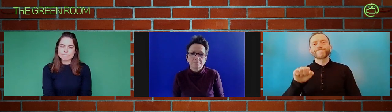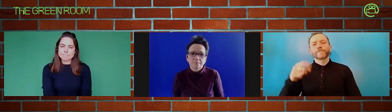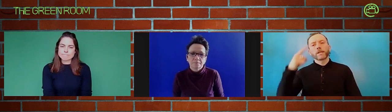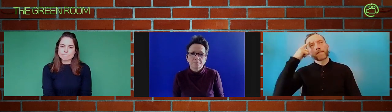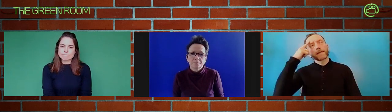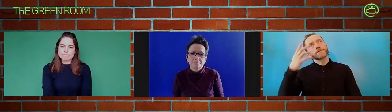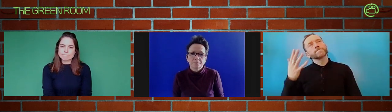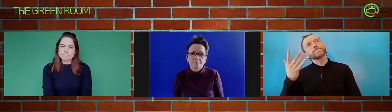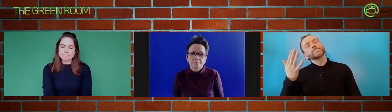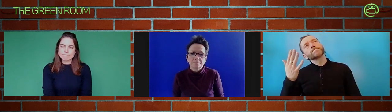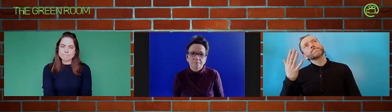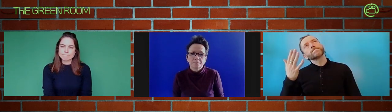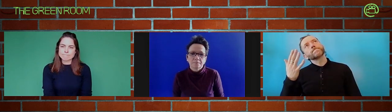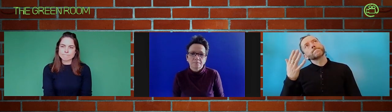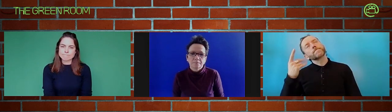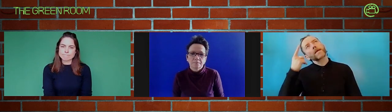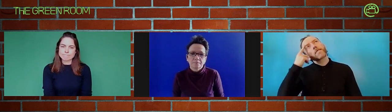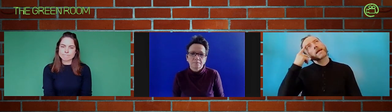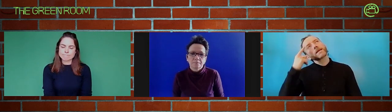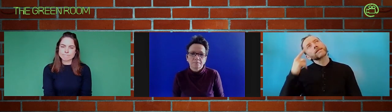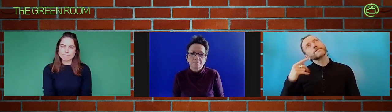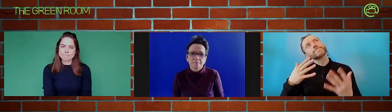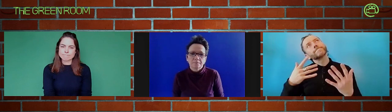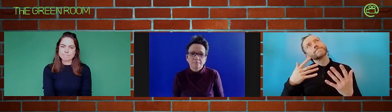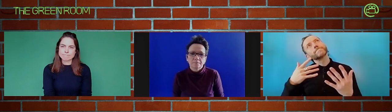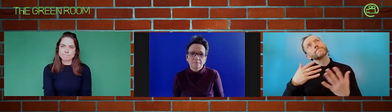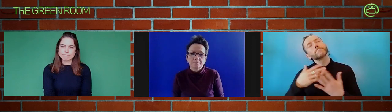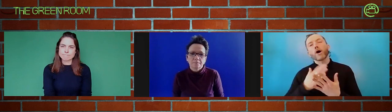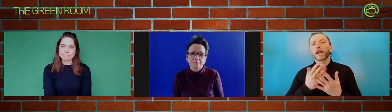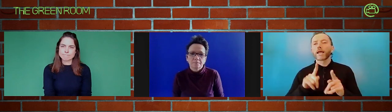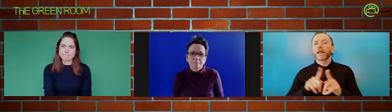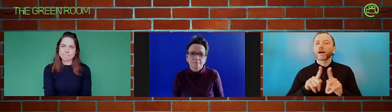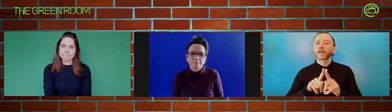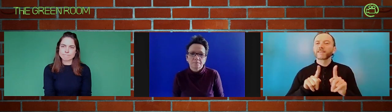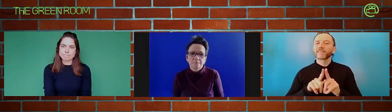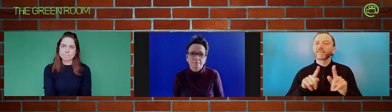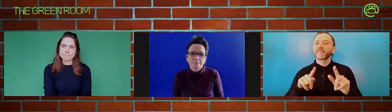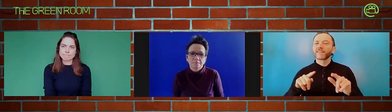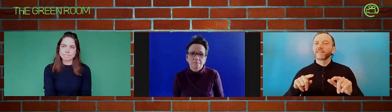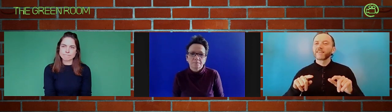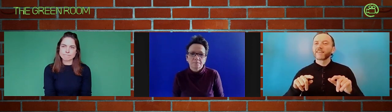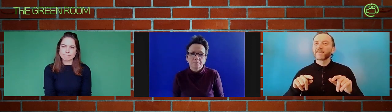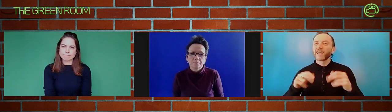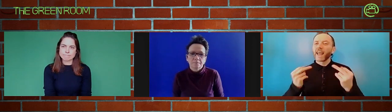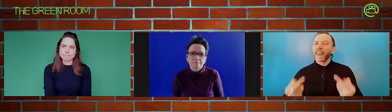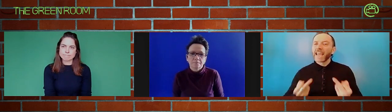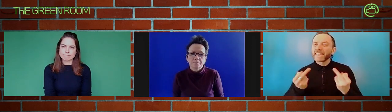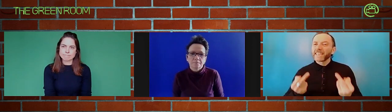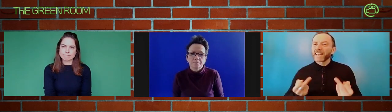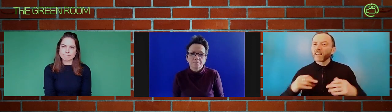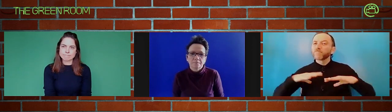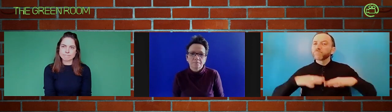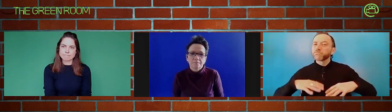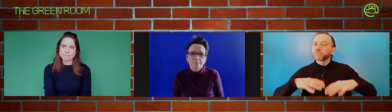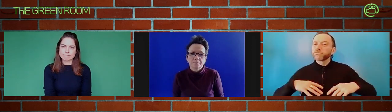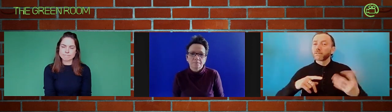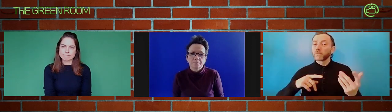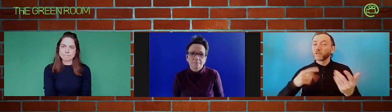yeah, I think it's partly laziness. I think people, you know, it's because it's so easy to do these days, you know.